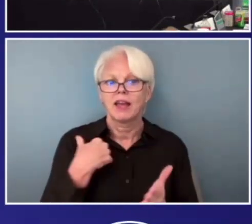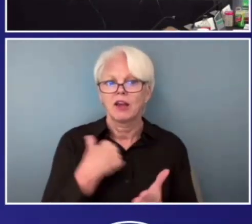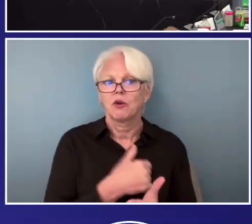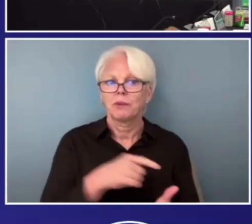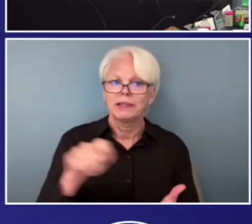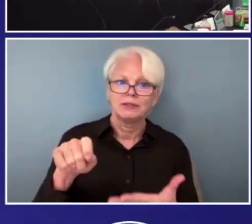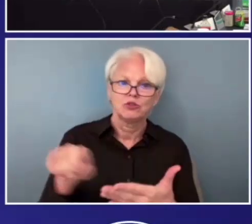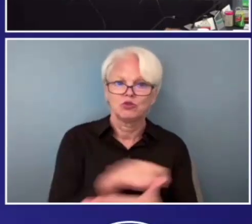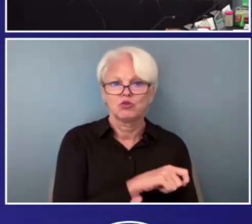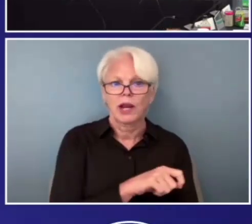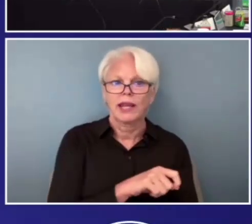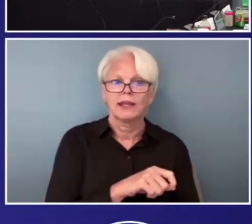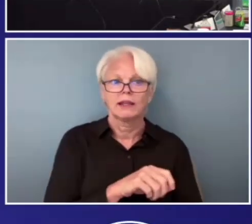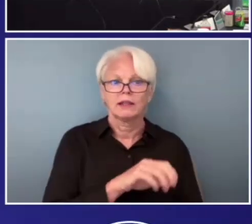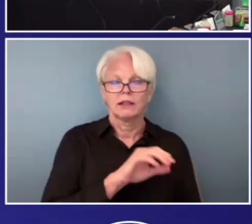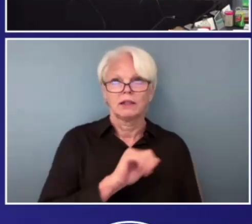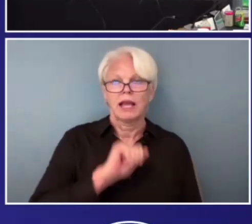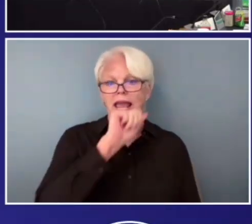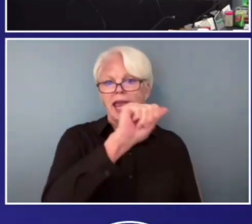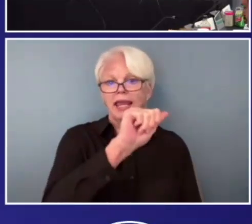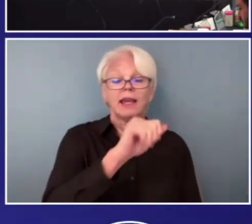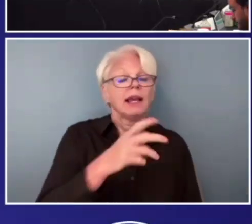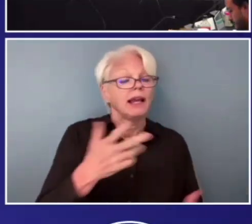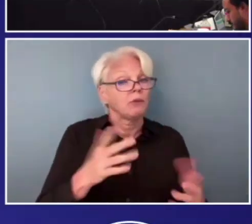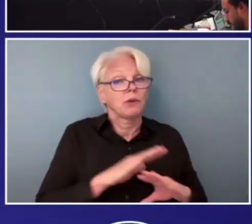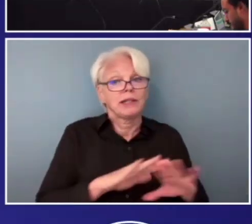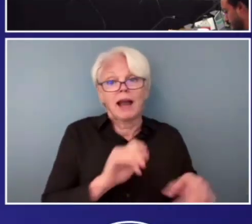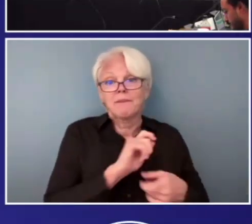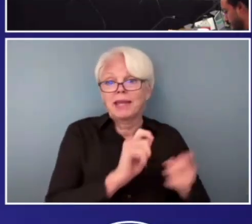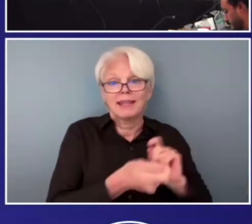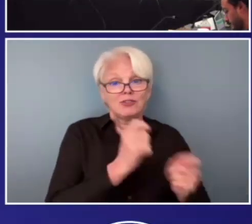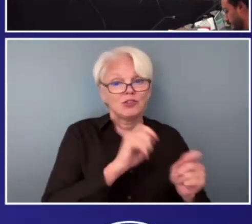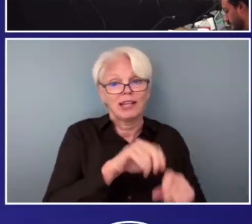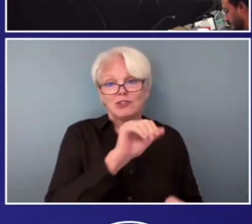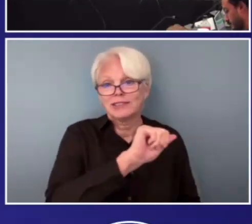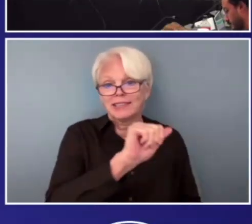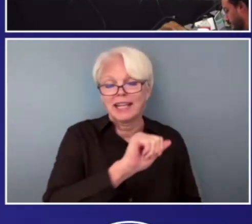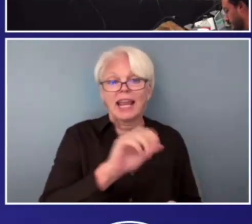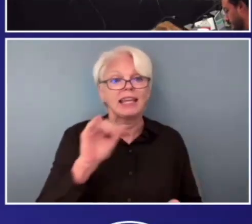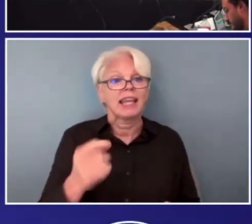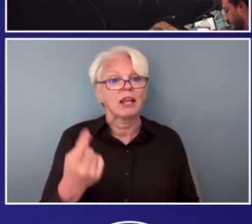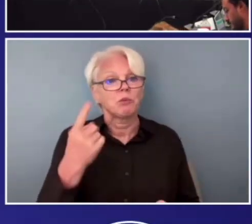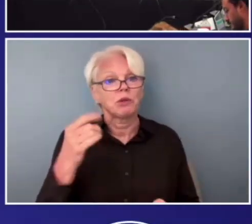in (a), which we're not making any changes to (a) -- can one of you on my team pull up